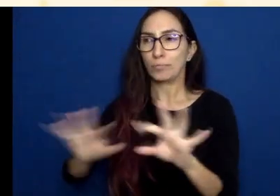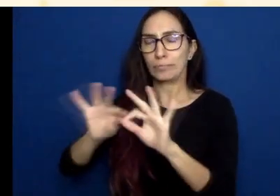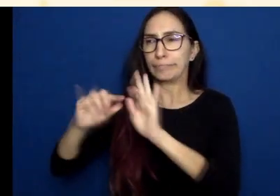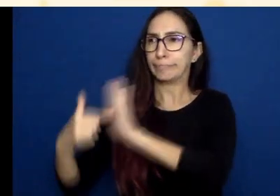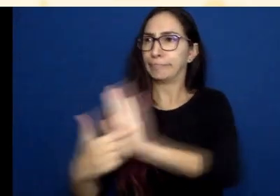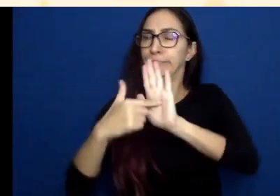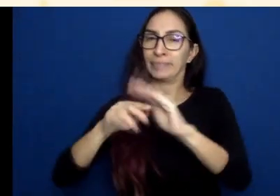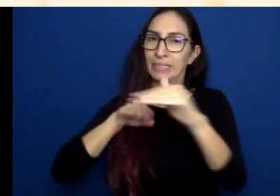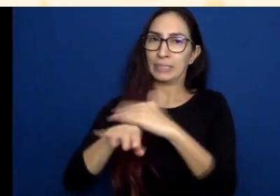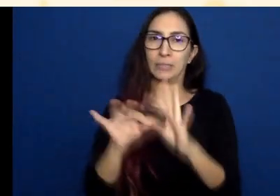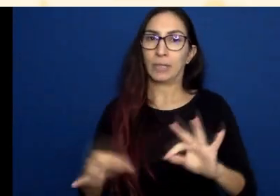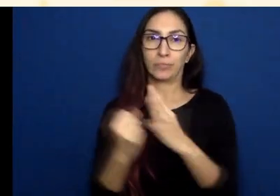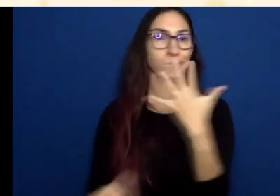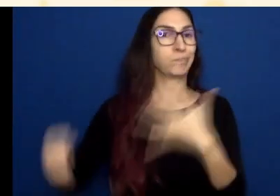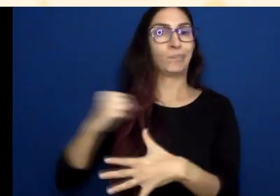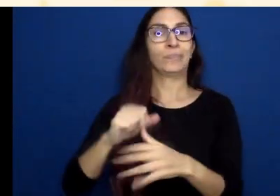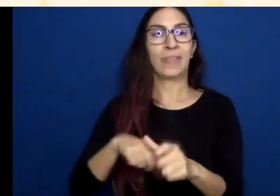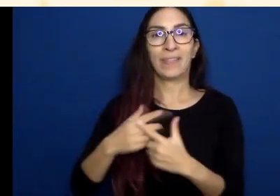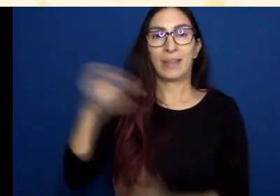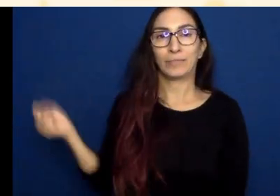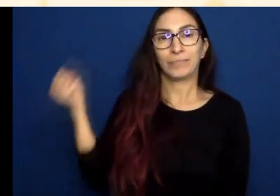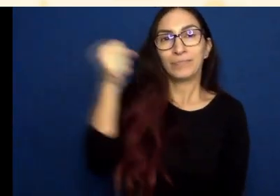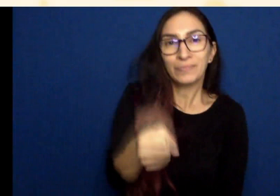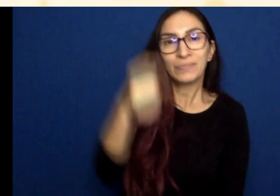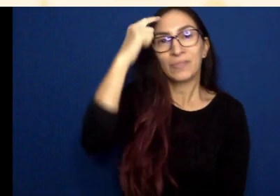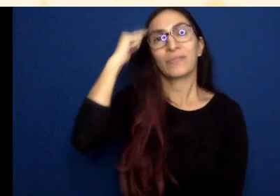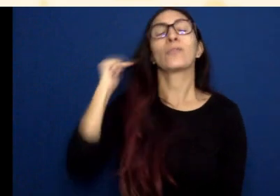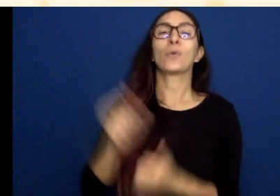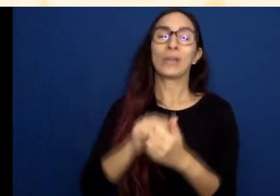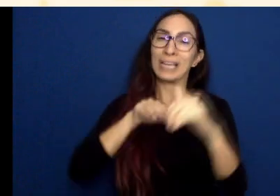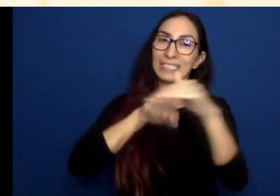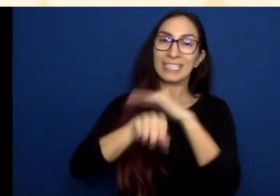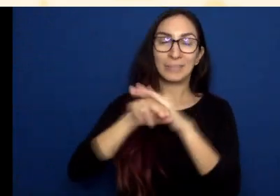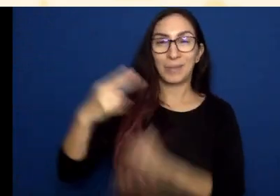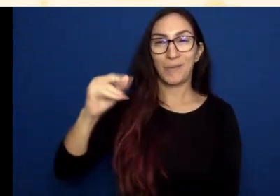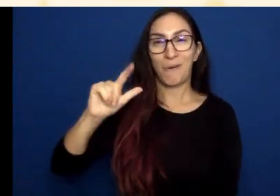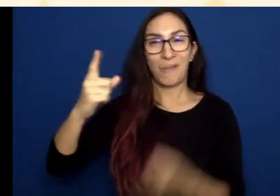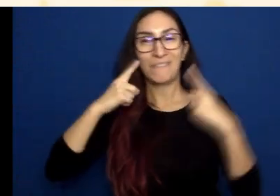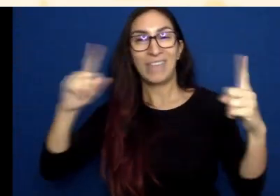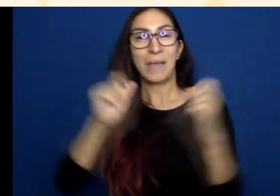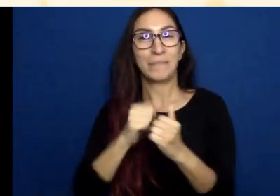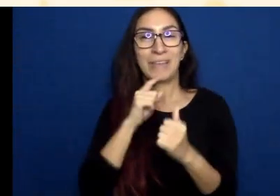We released Oz Player, our accessible video player, and then OzArt, our automated accessibility testing tool.